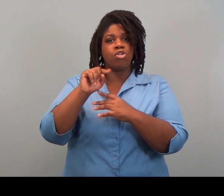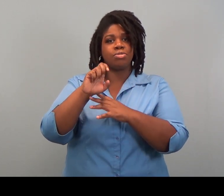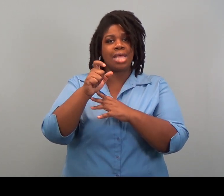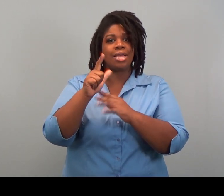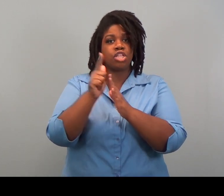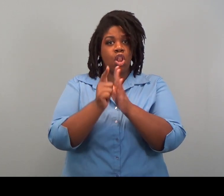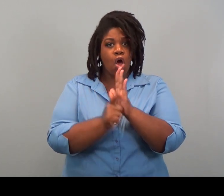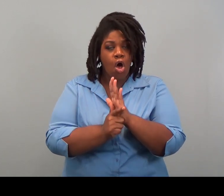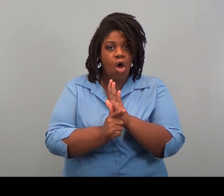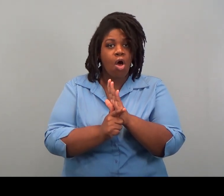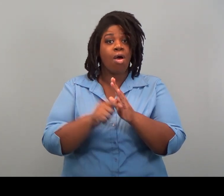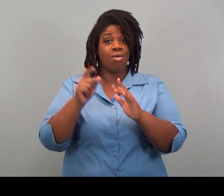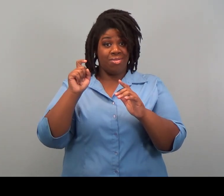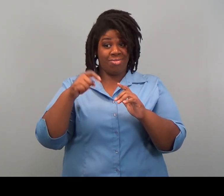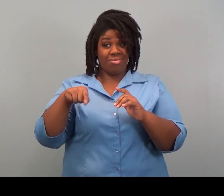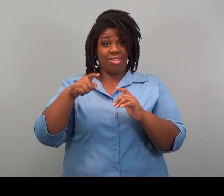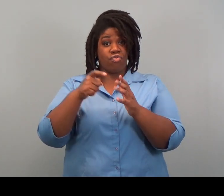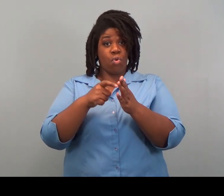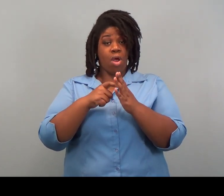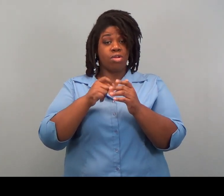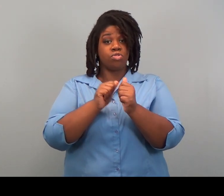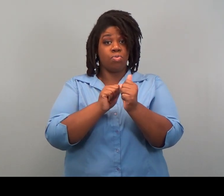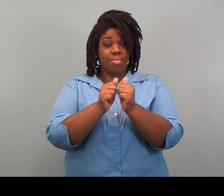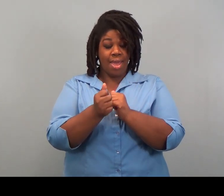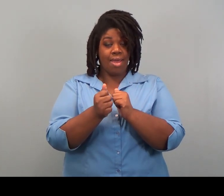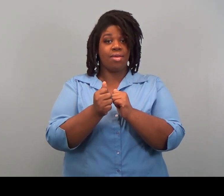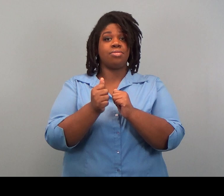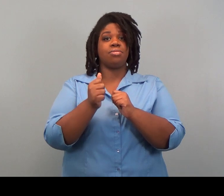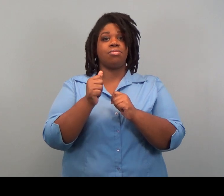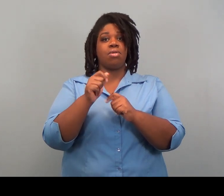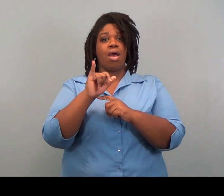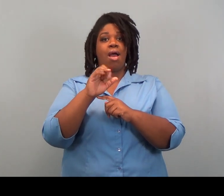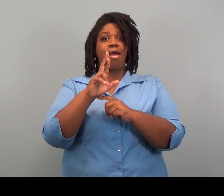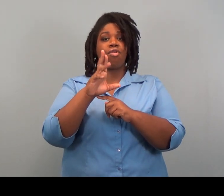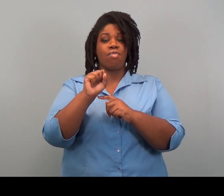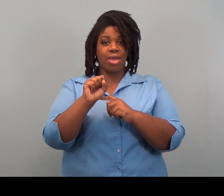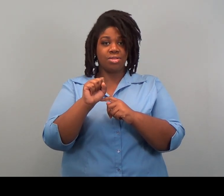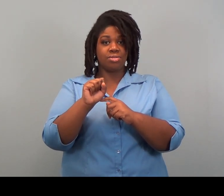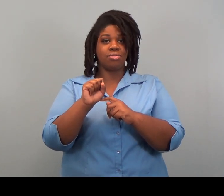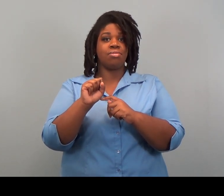They have to pass IRS certification tests and tax preparation